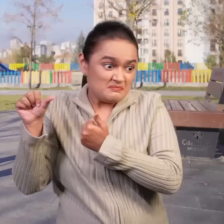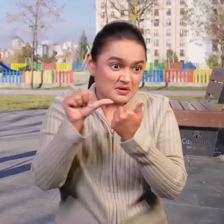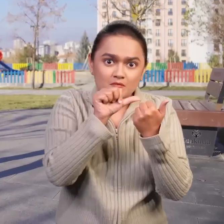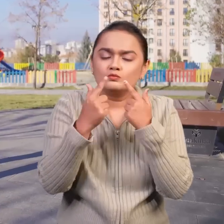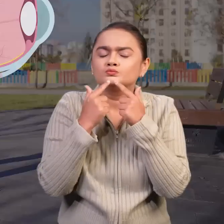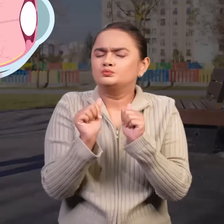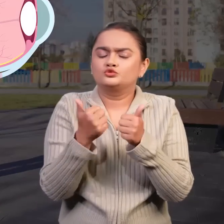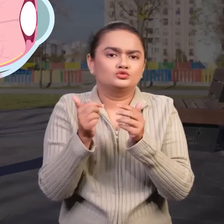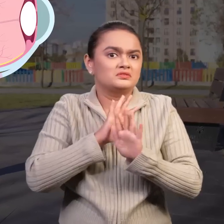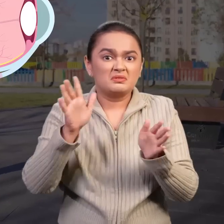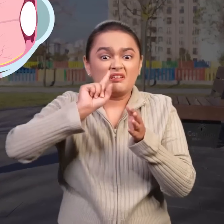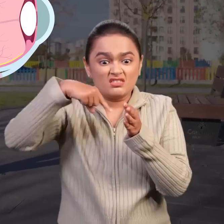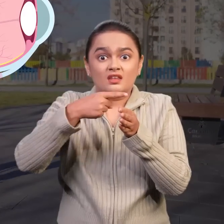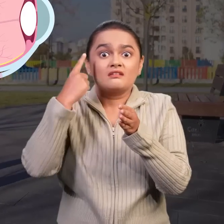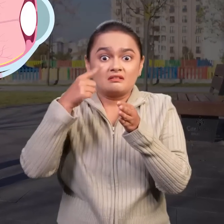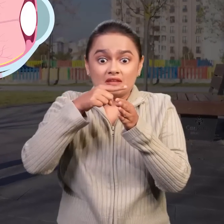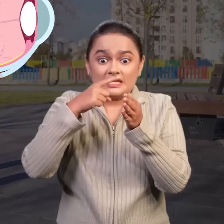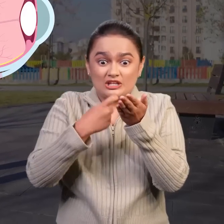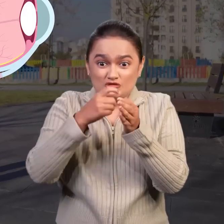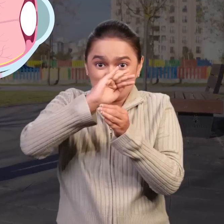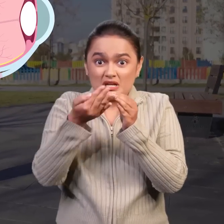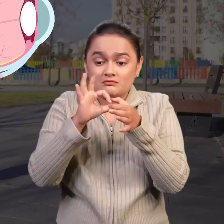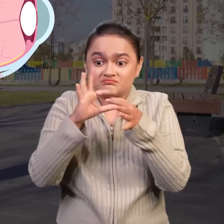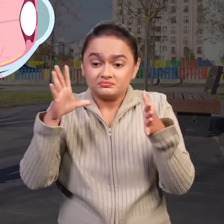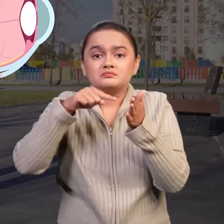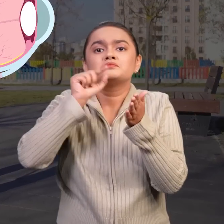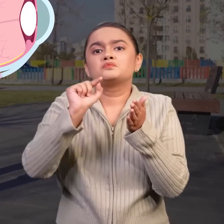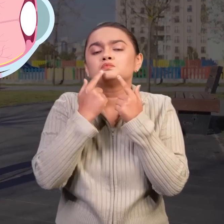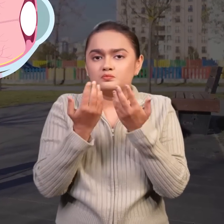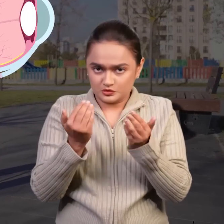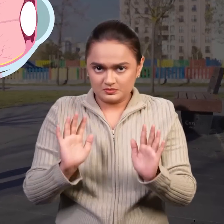is irreversible vision loss If it goes on to develop a retinal detachment.